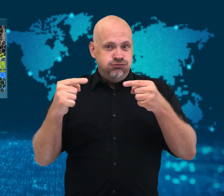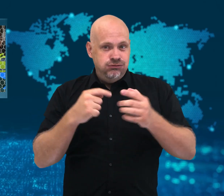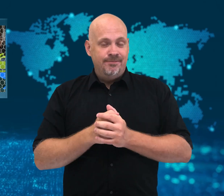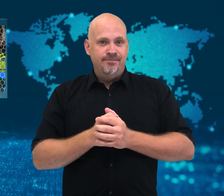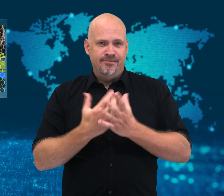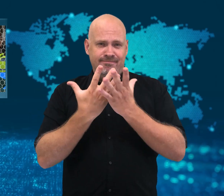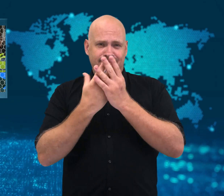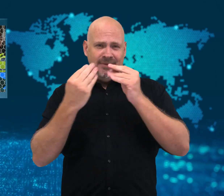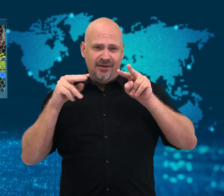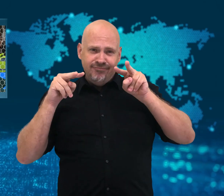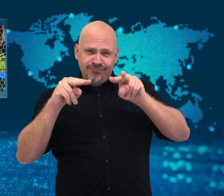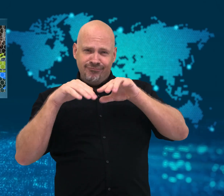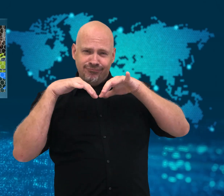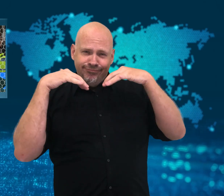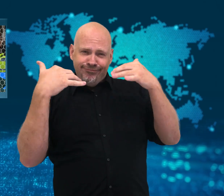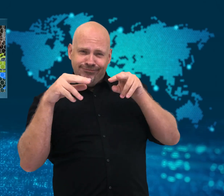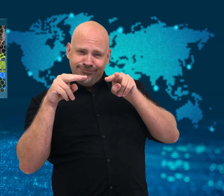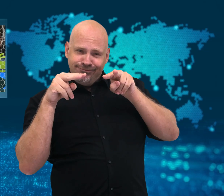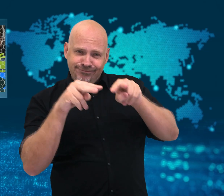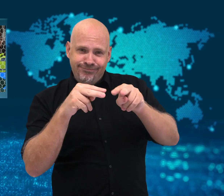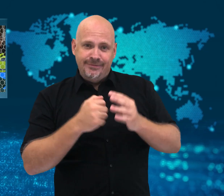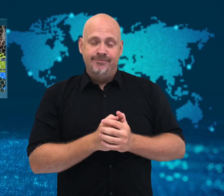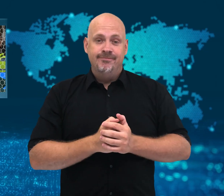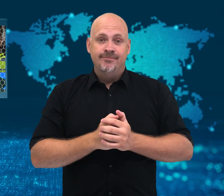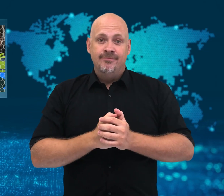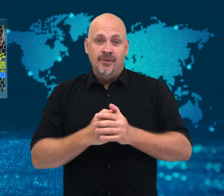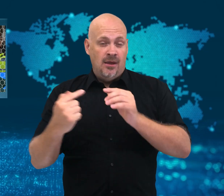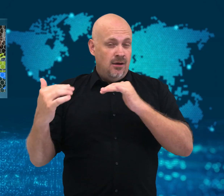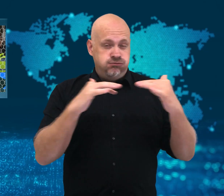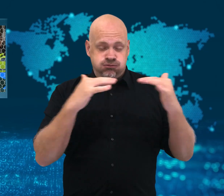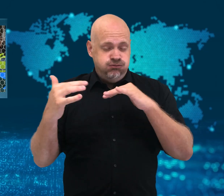At the end of regular time,